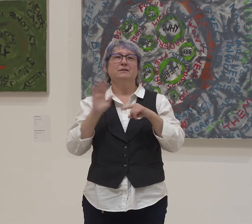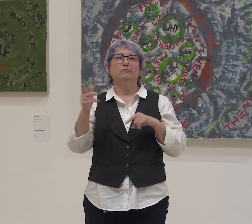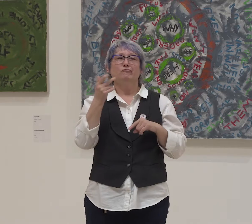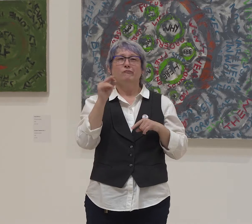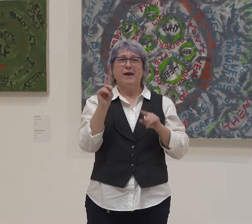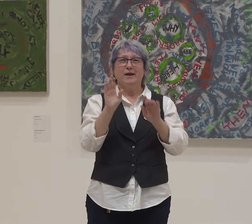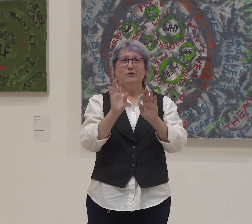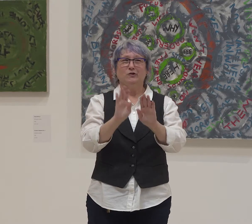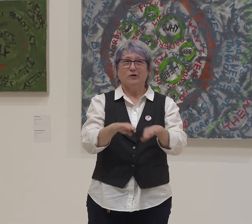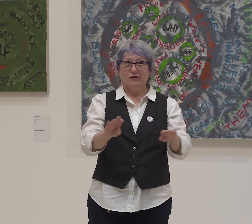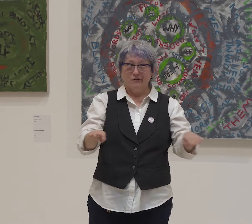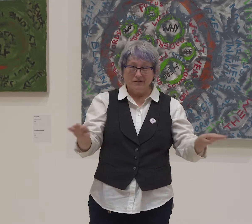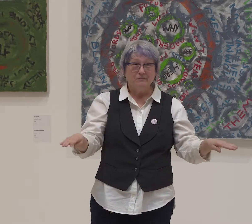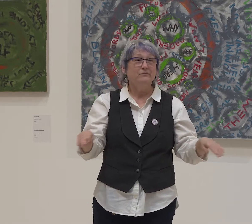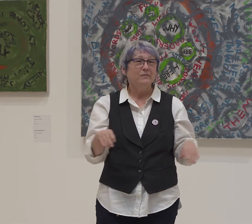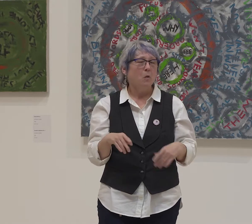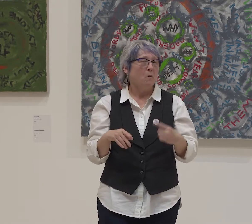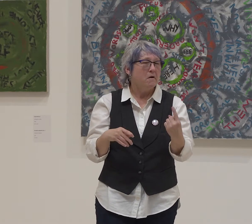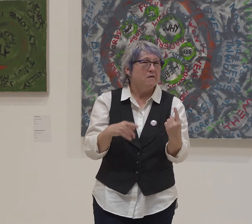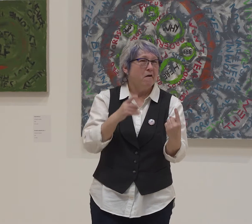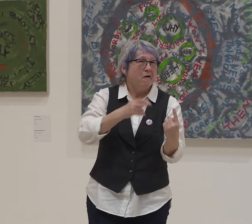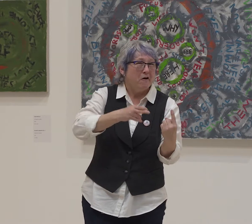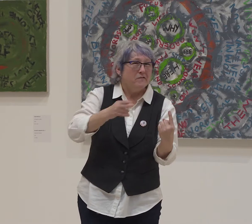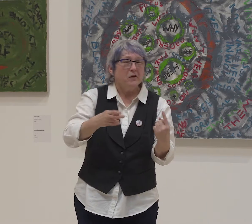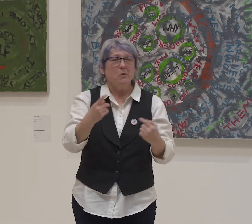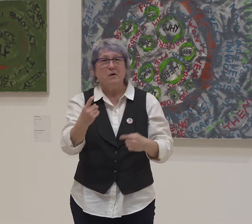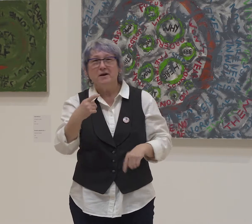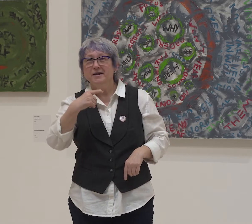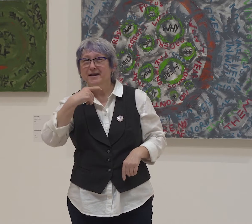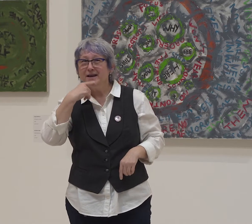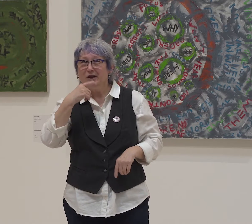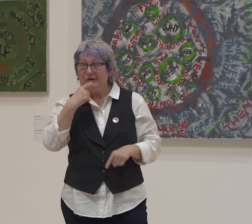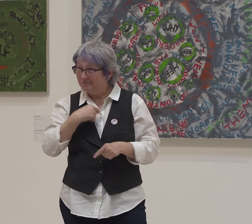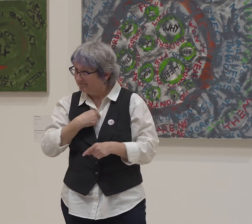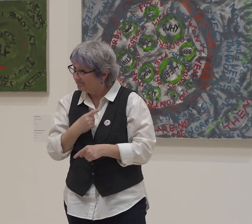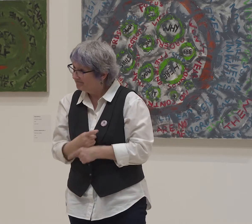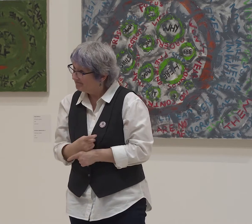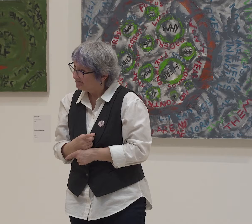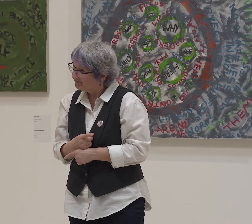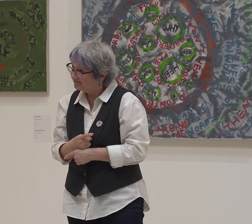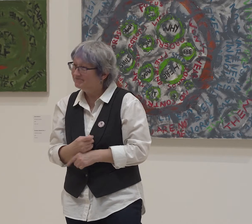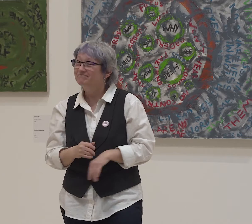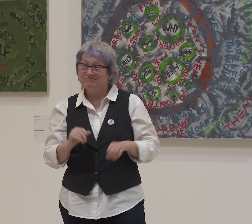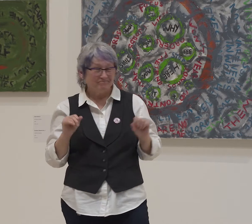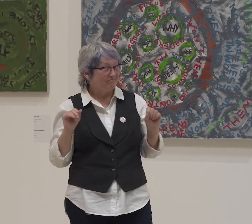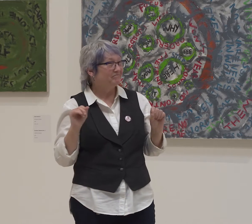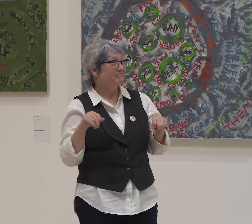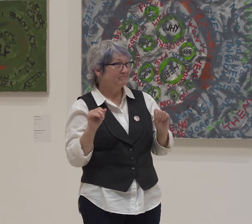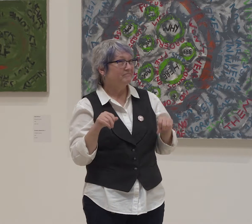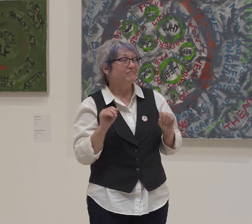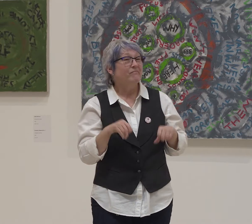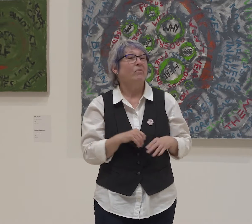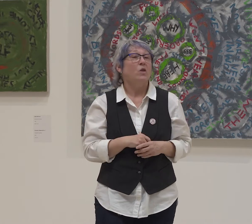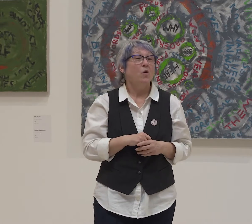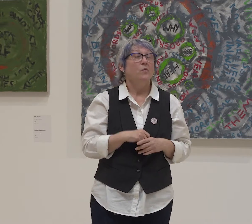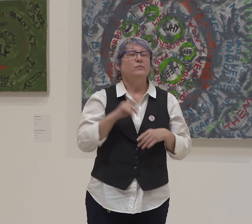and he has Deaf children and Deaf grandchildren as well. One is hard of hearing and the other is hearing. Am I right, Tom? Did I get that right?